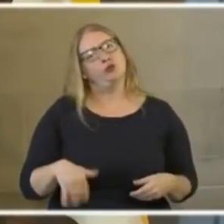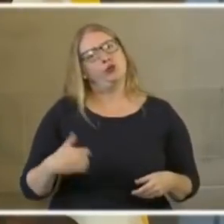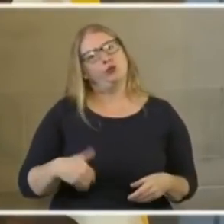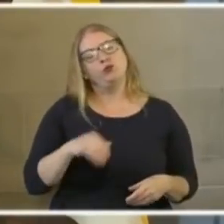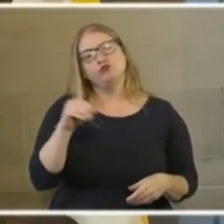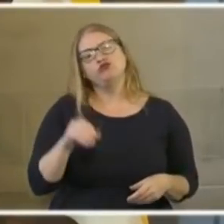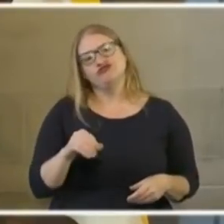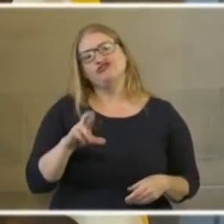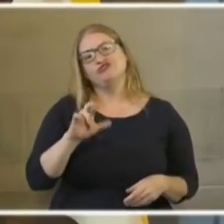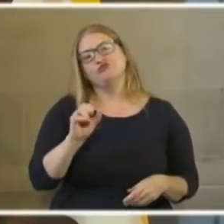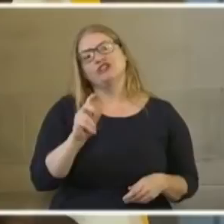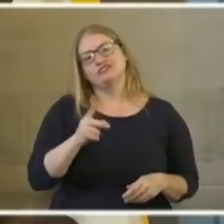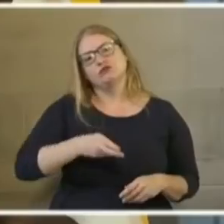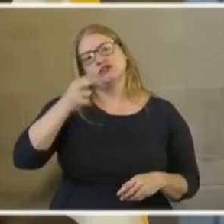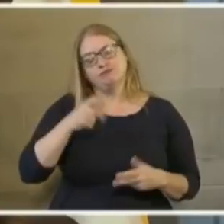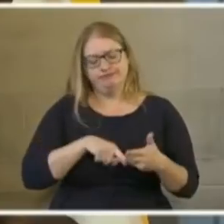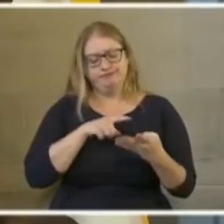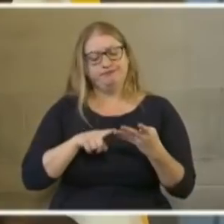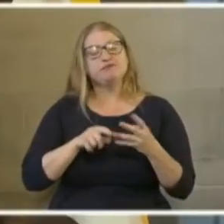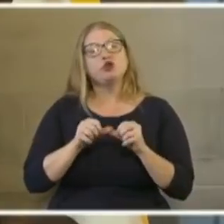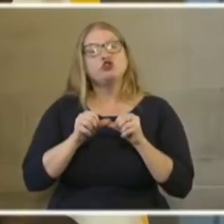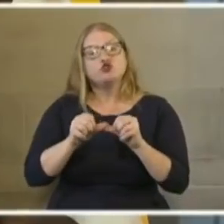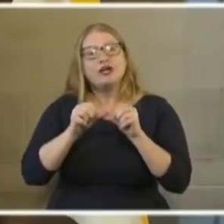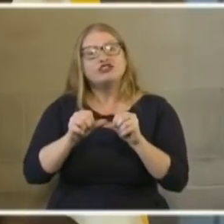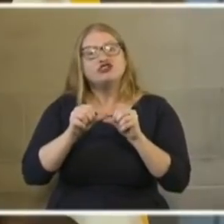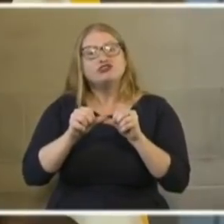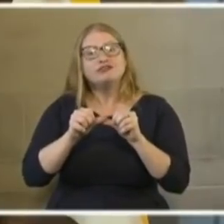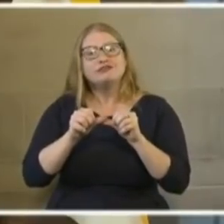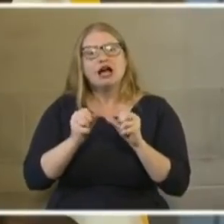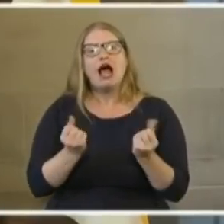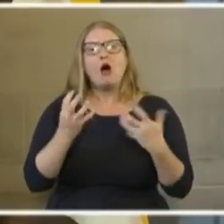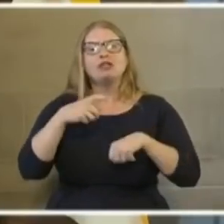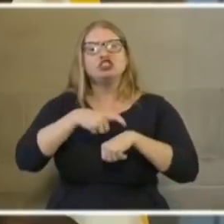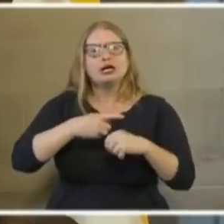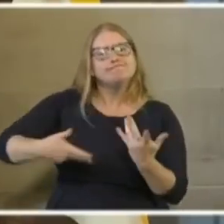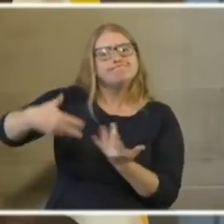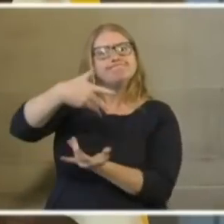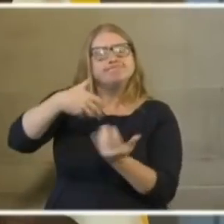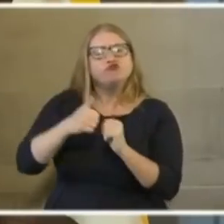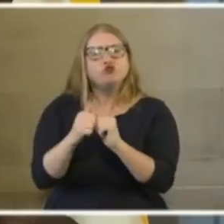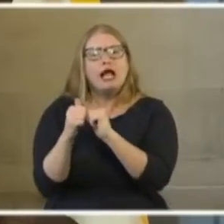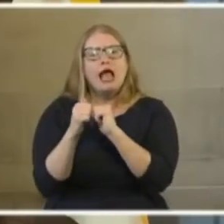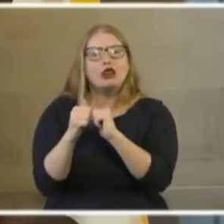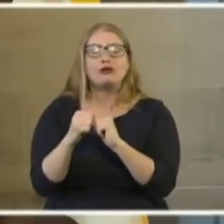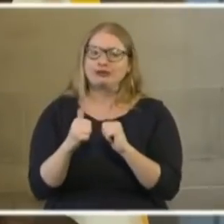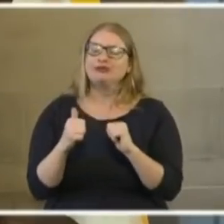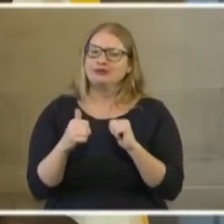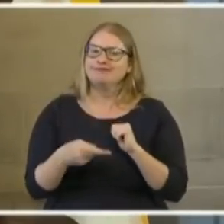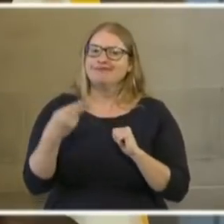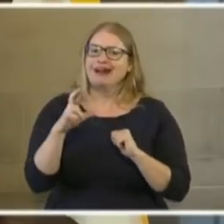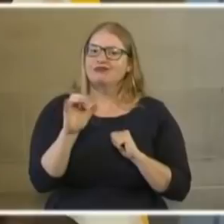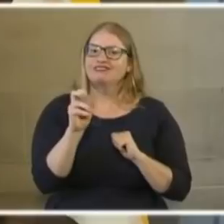FREQUENCY, THE MORE OFTEN PEOPLE INTERACT, THE HIGHER THE